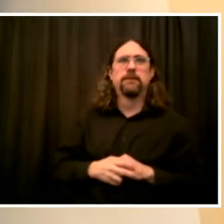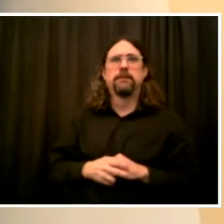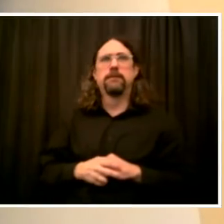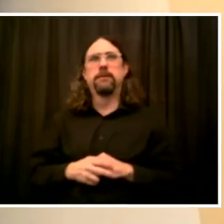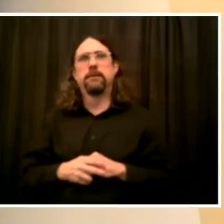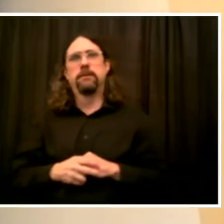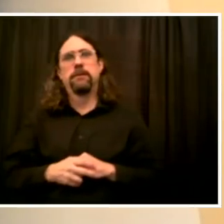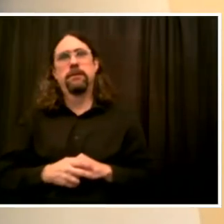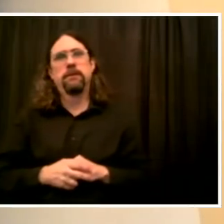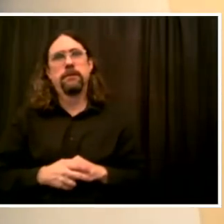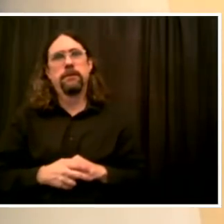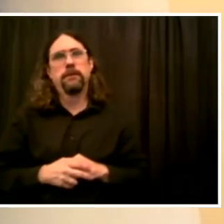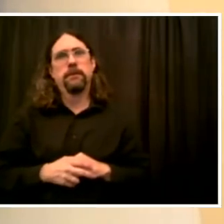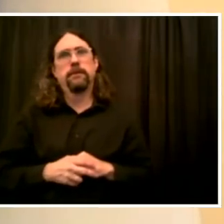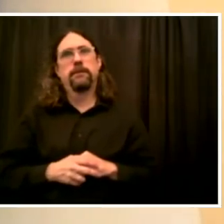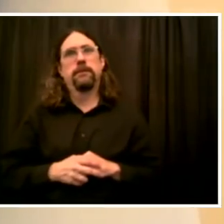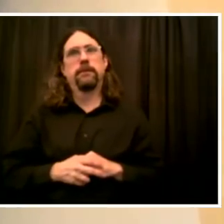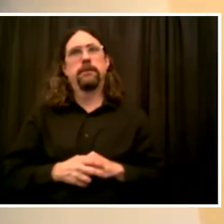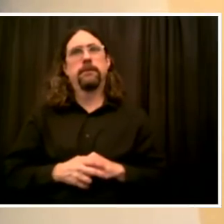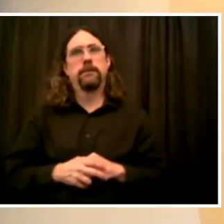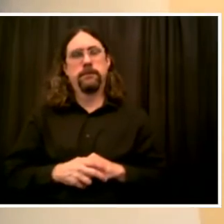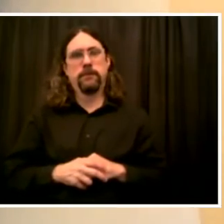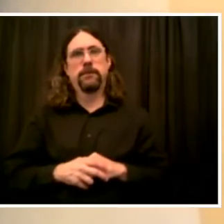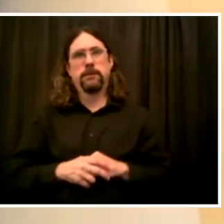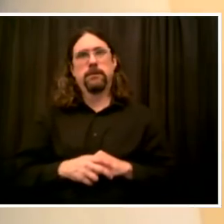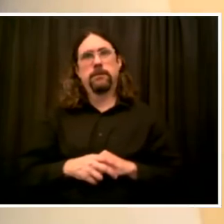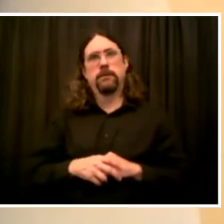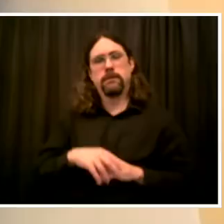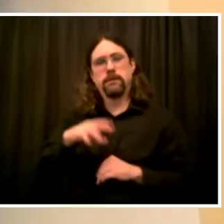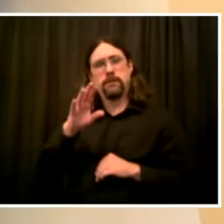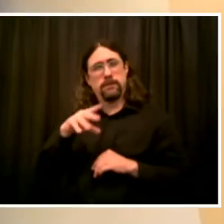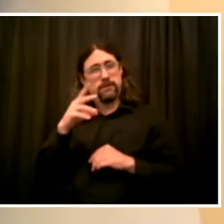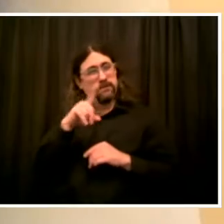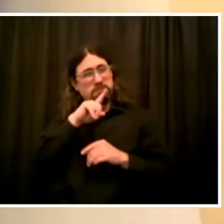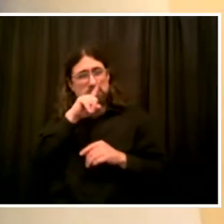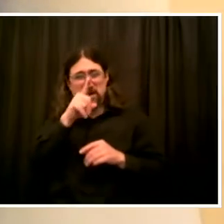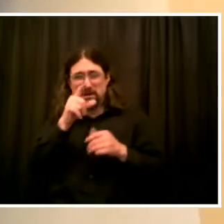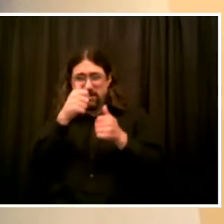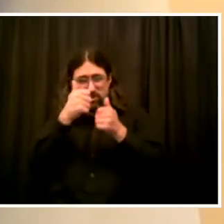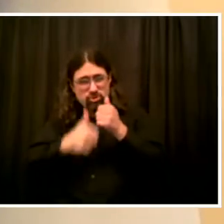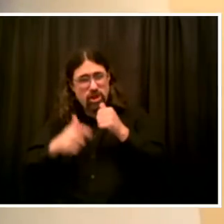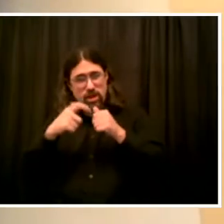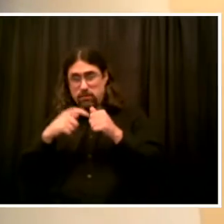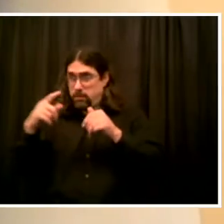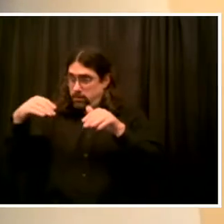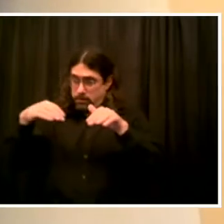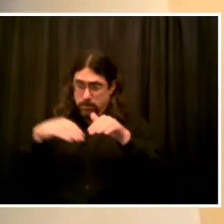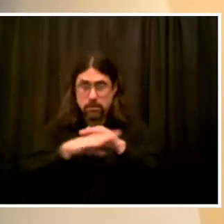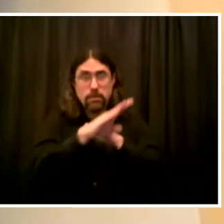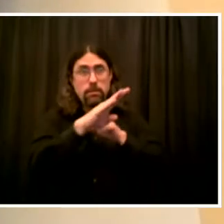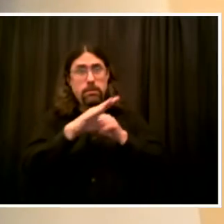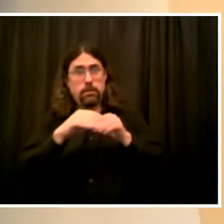ONE NIGHT MIGHT BE TO GETTING PEOPLE TO SAY I'LL ACCEPT SERVICES AND GO TO THE ENTRY POINT OFT HE SHELTER AND THEN